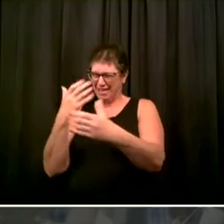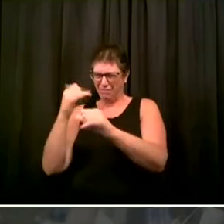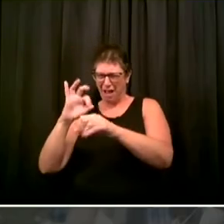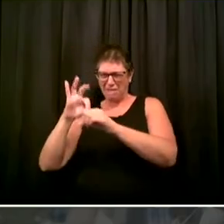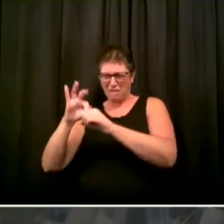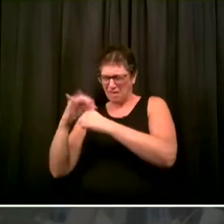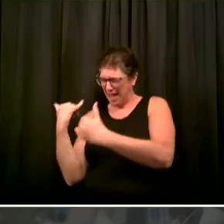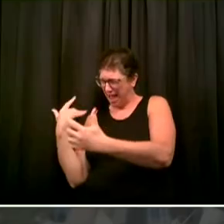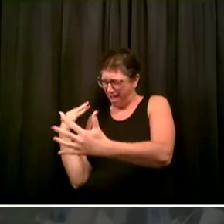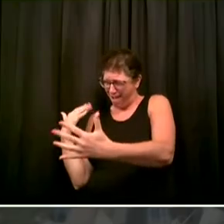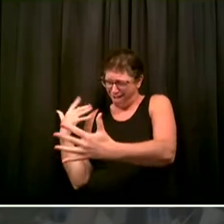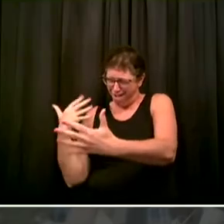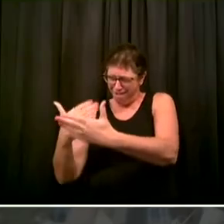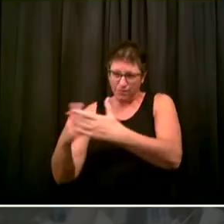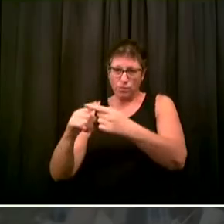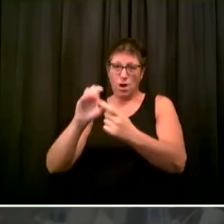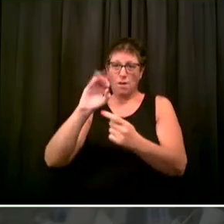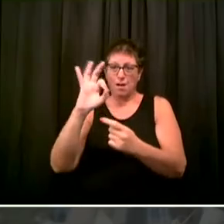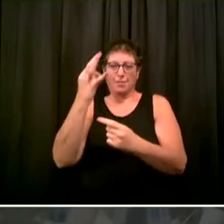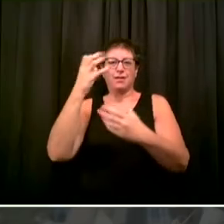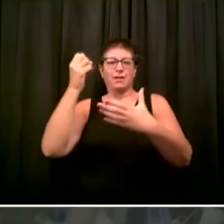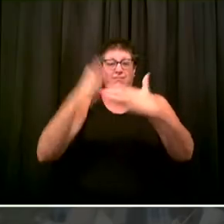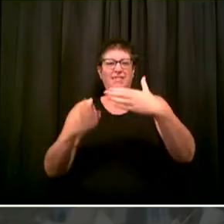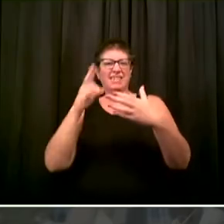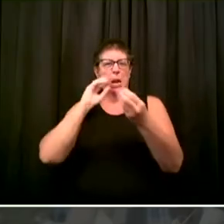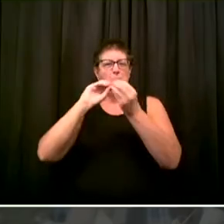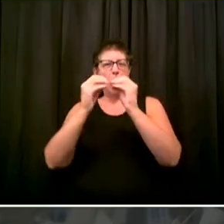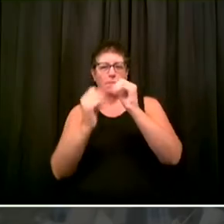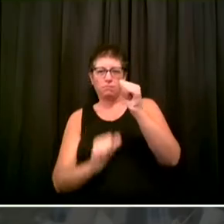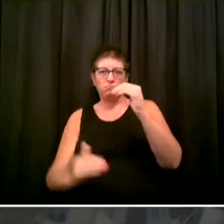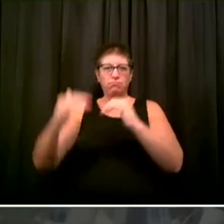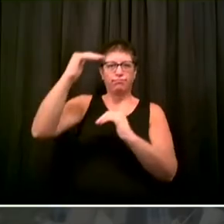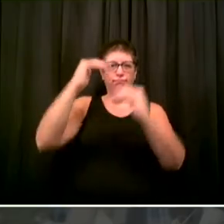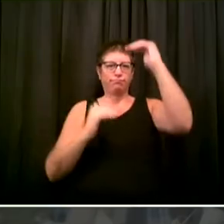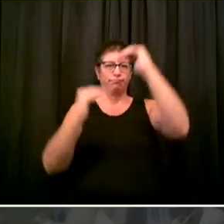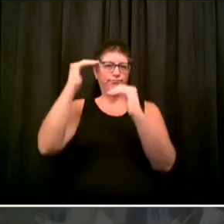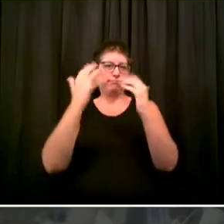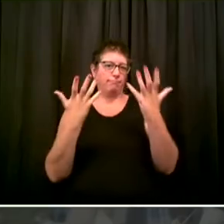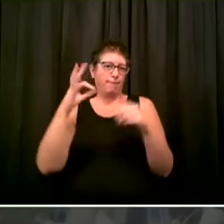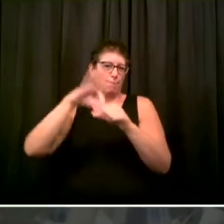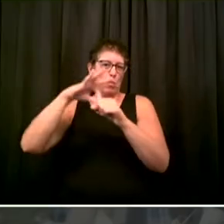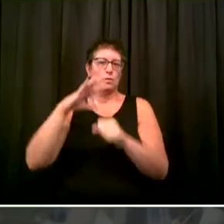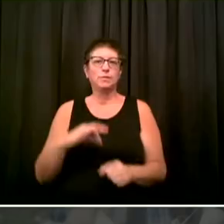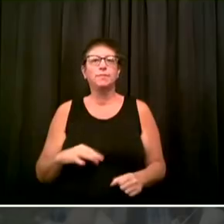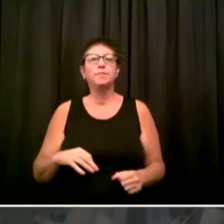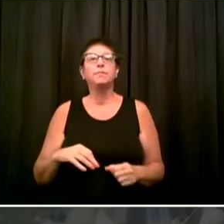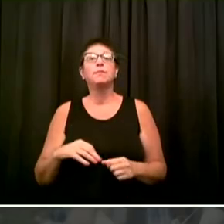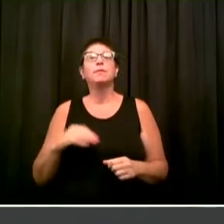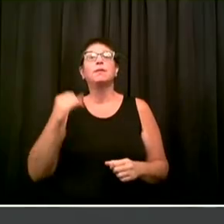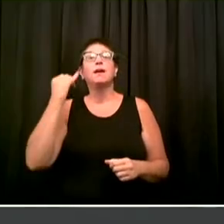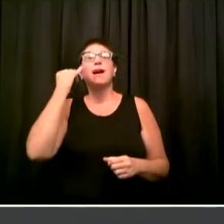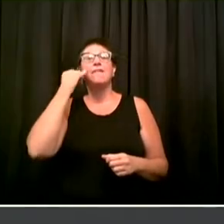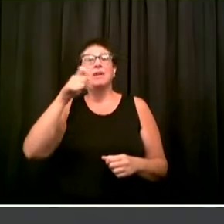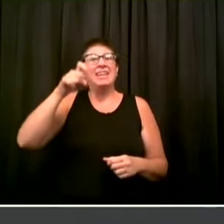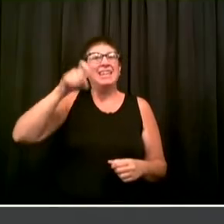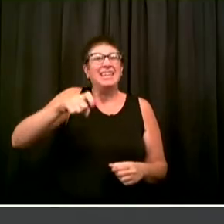NOVEMBER ELECTION IS OCTBOER 9TH SO IT IS COMING UP SOON. PLEASE REGISTER TO VOTE IF YOU HAVE